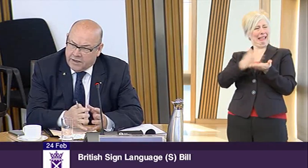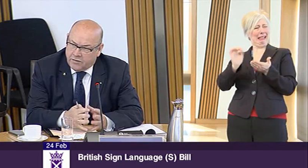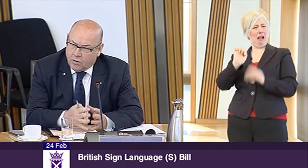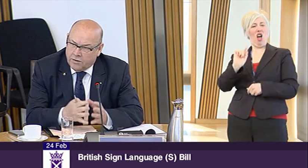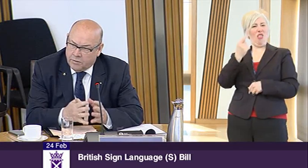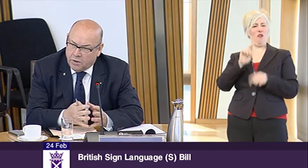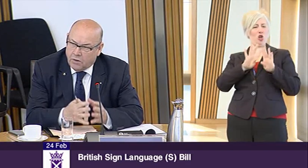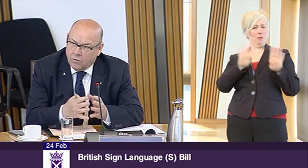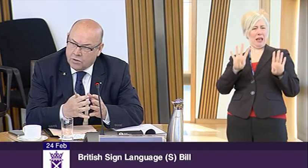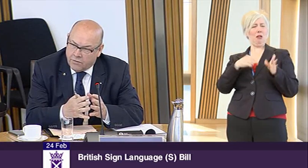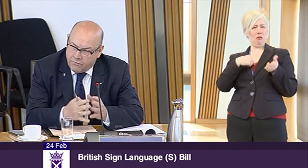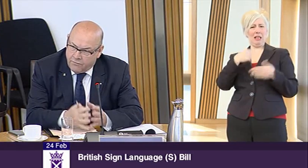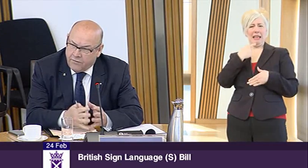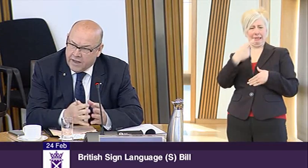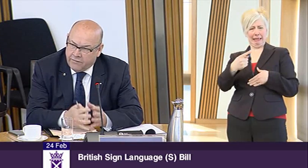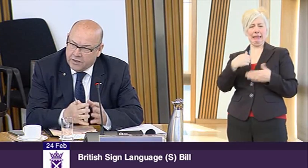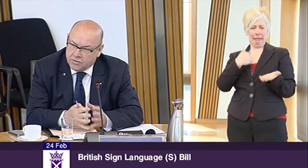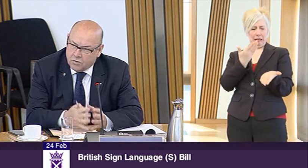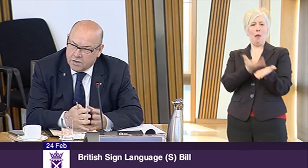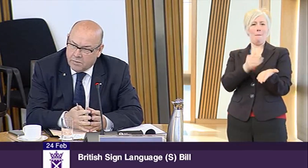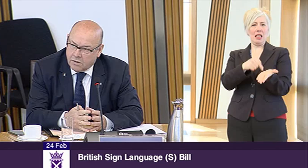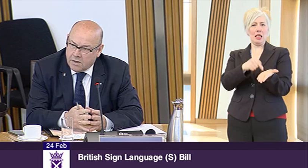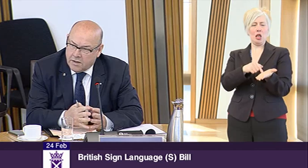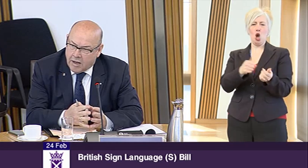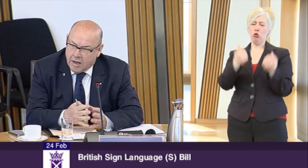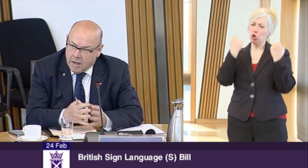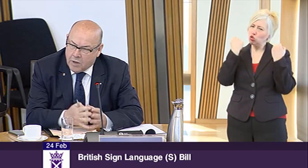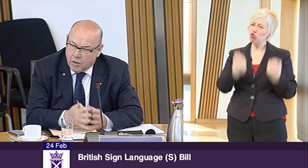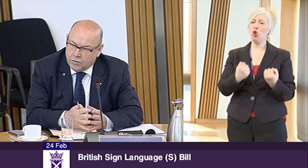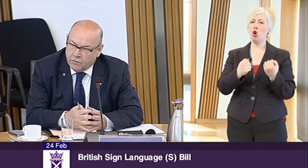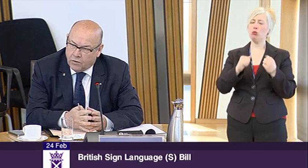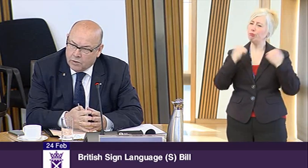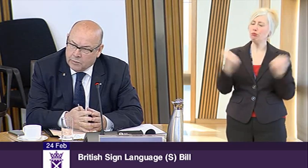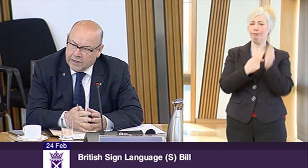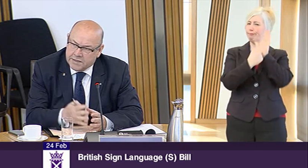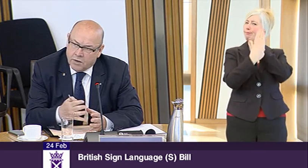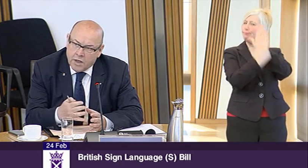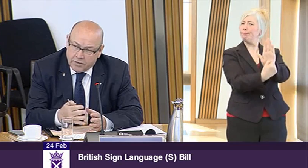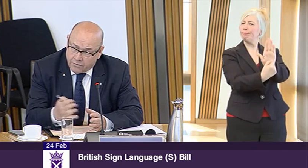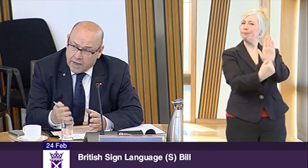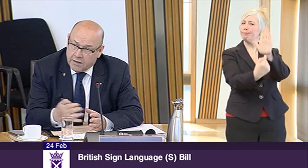first panel thought that the bill is a very strong symbol in relation to moving forward